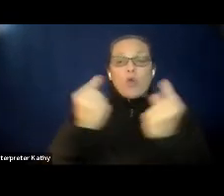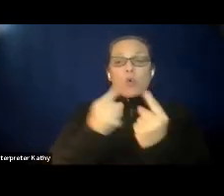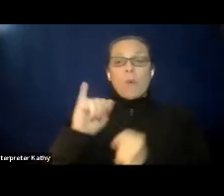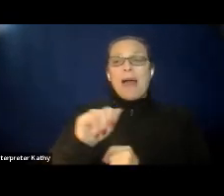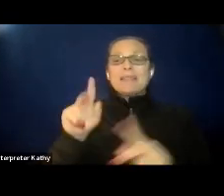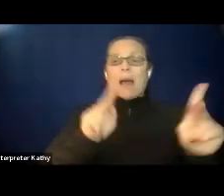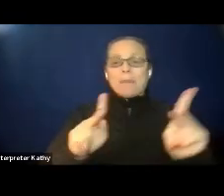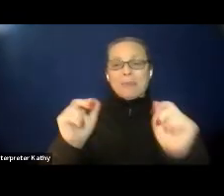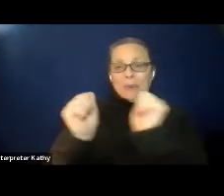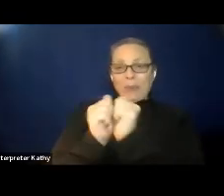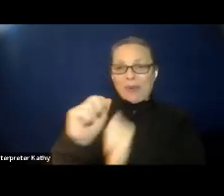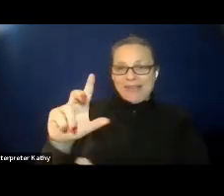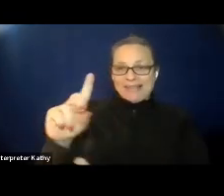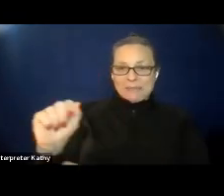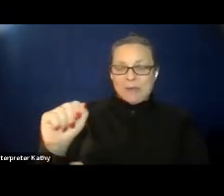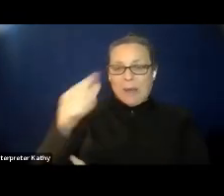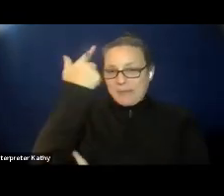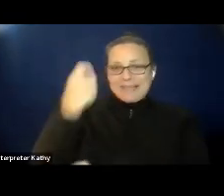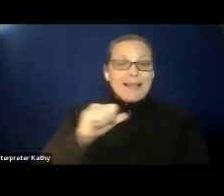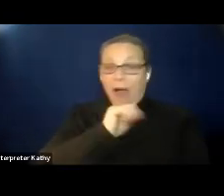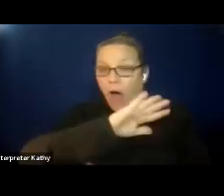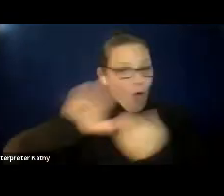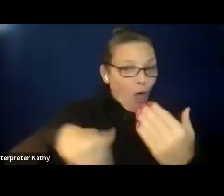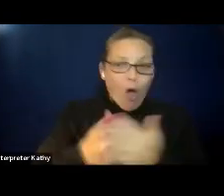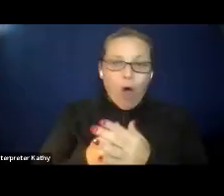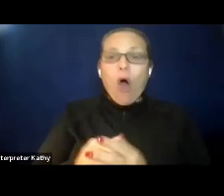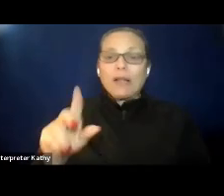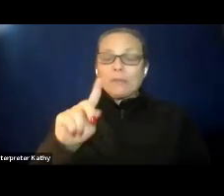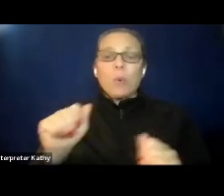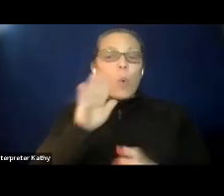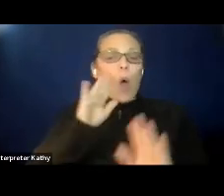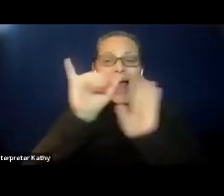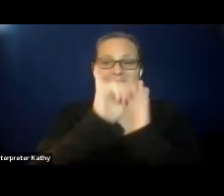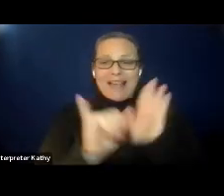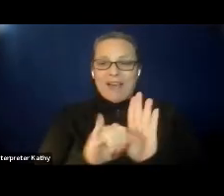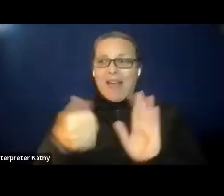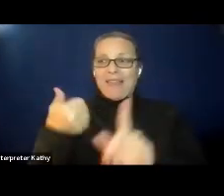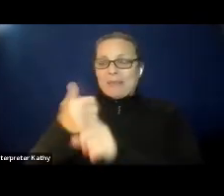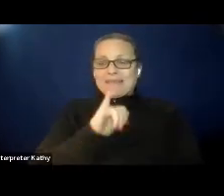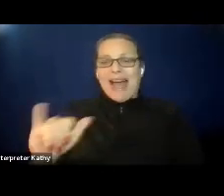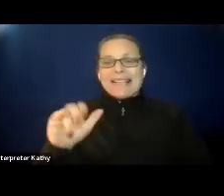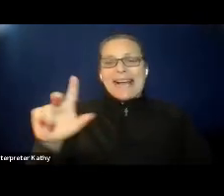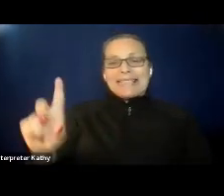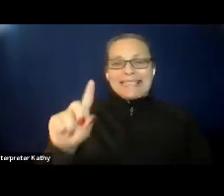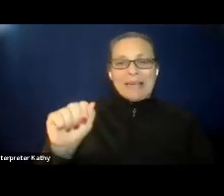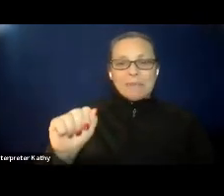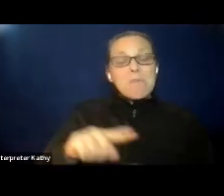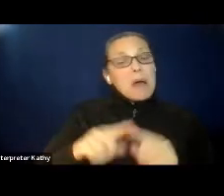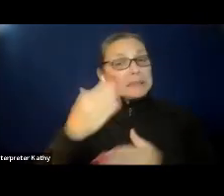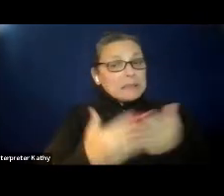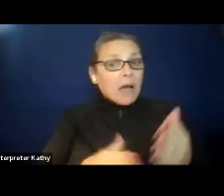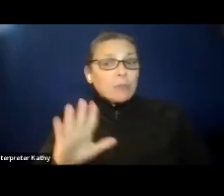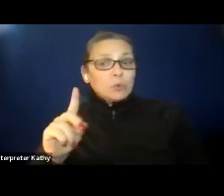But it is probably safest to refer to the group as people with disabilities just because not everybody identifies as